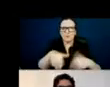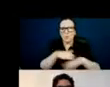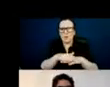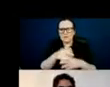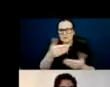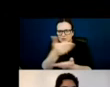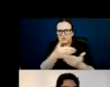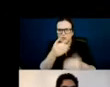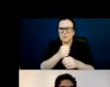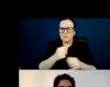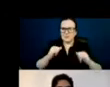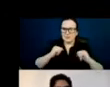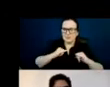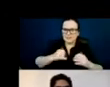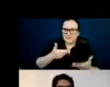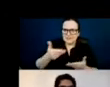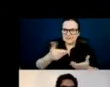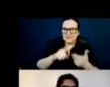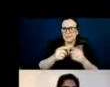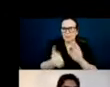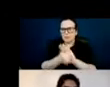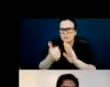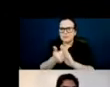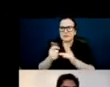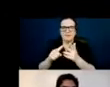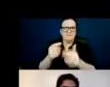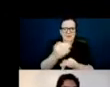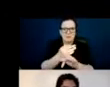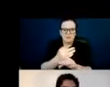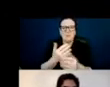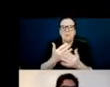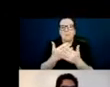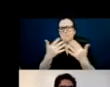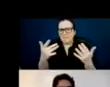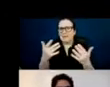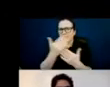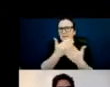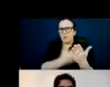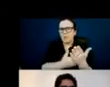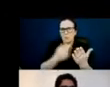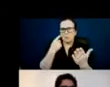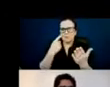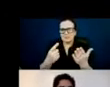property, family. So many of the pieces of law that you will have in the common law system that